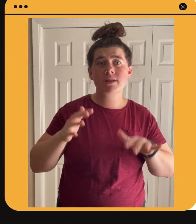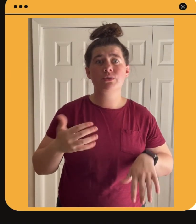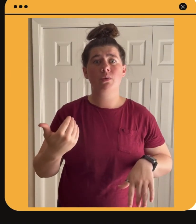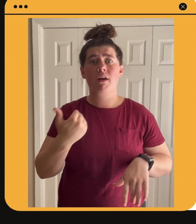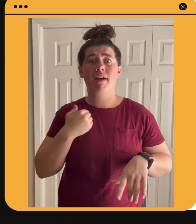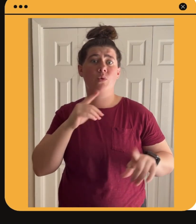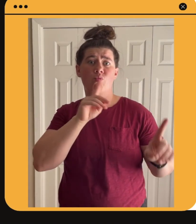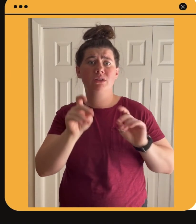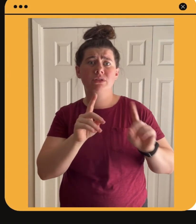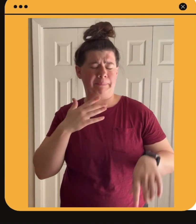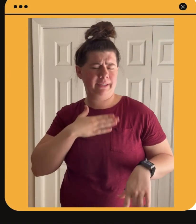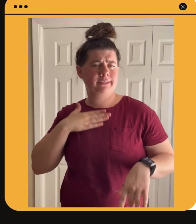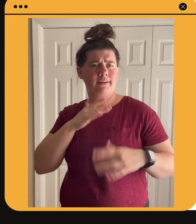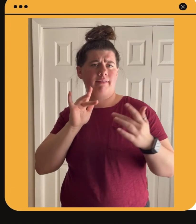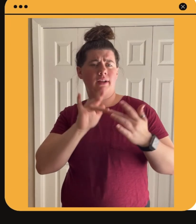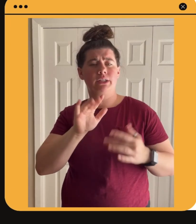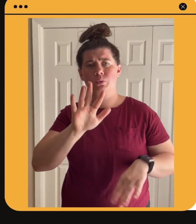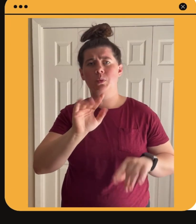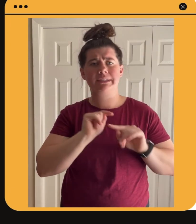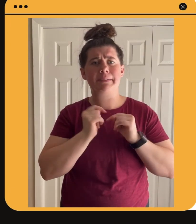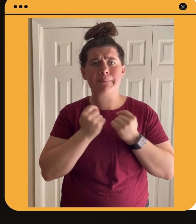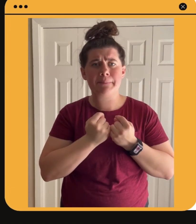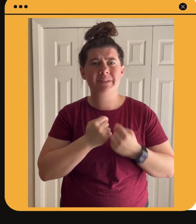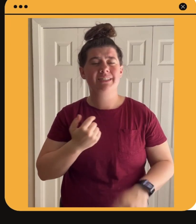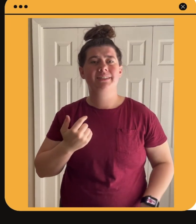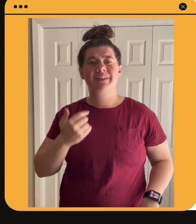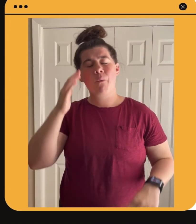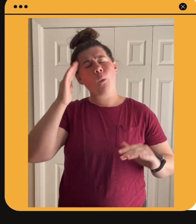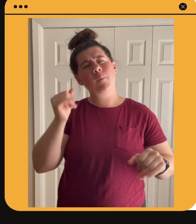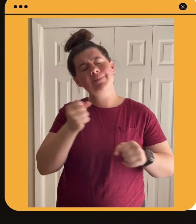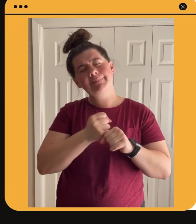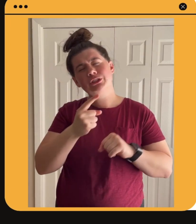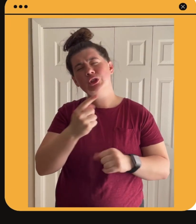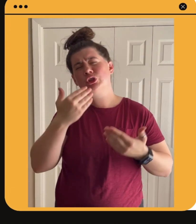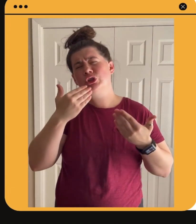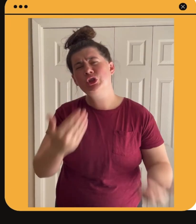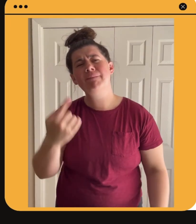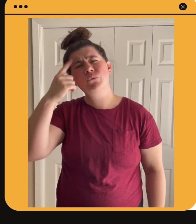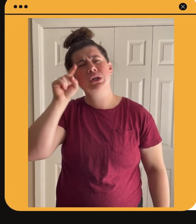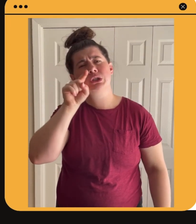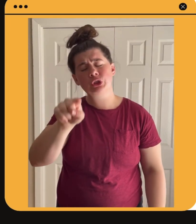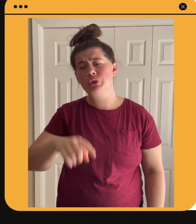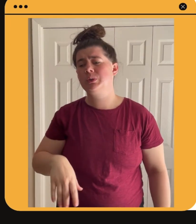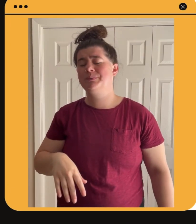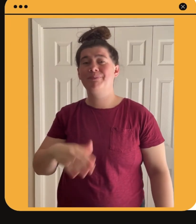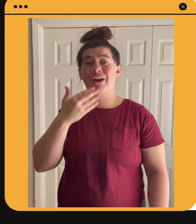If you're feeling nervous or you have questions, please contact your team. I hope this year is good for you.